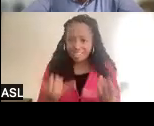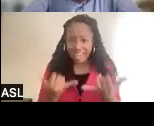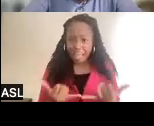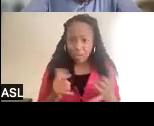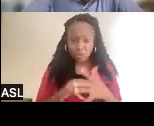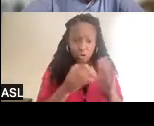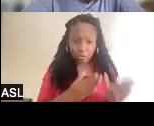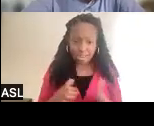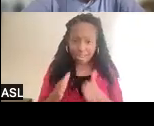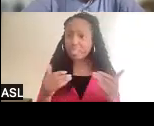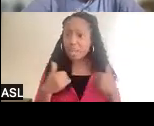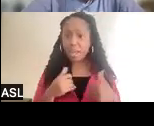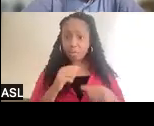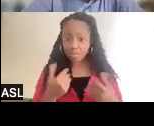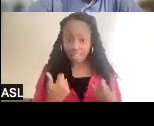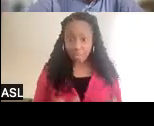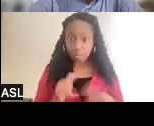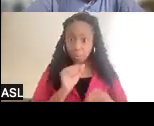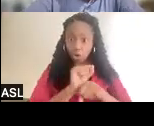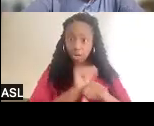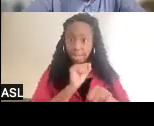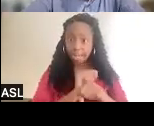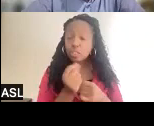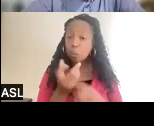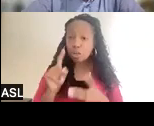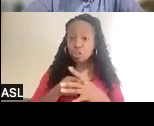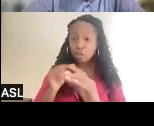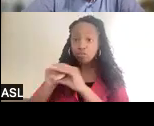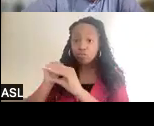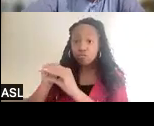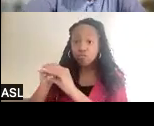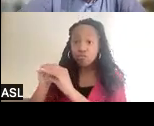have income flexibility as best as possible and we want to have brain power I don't want to work on